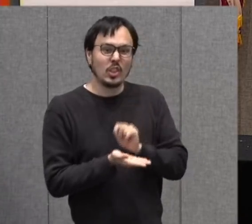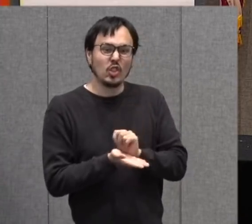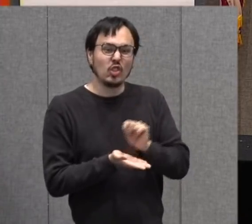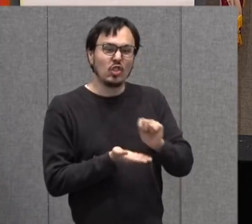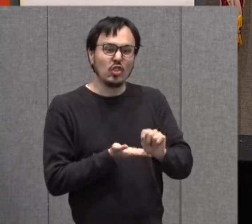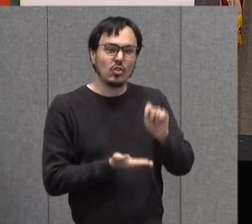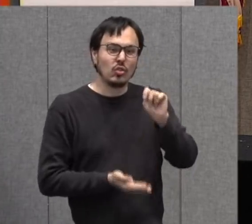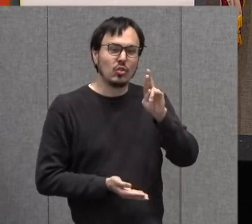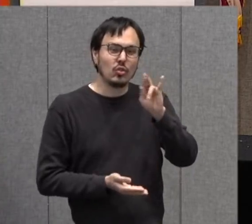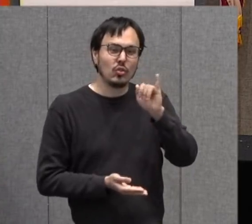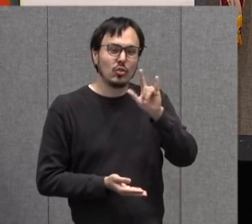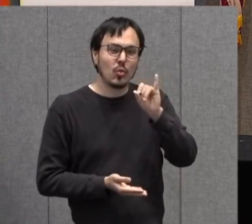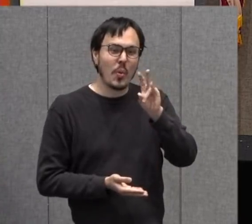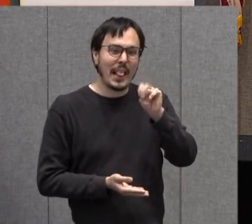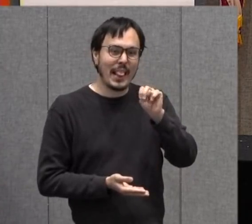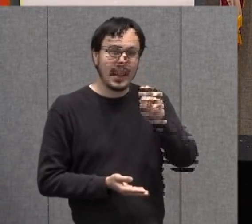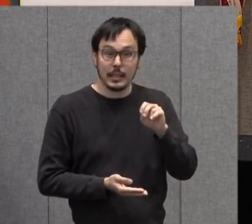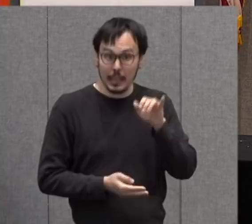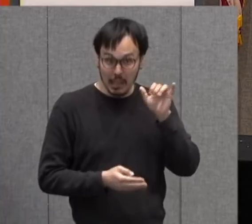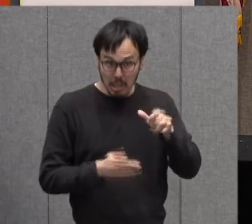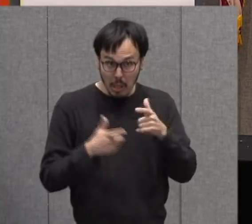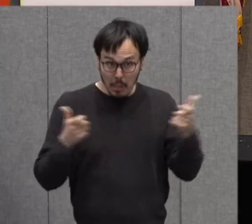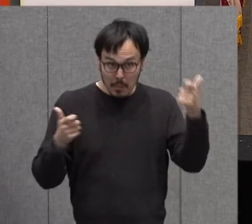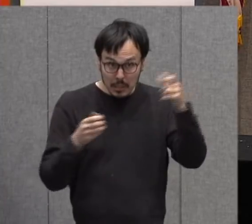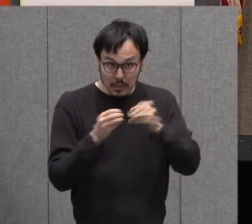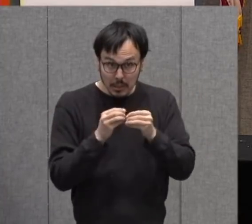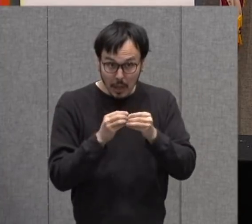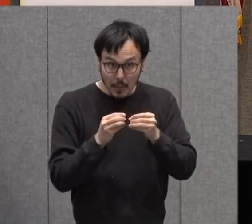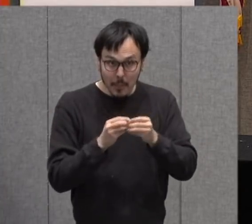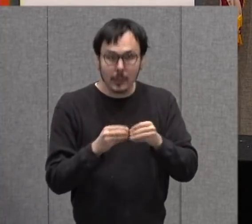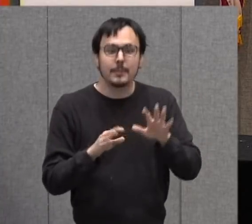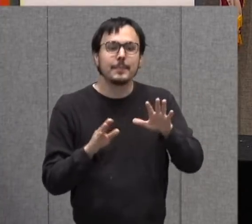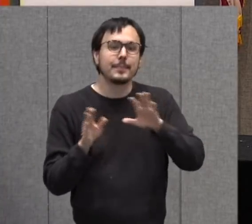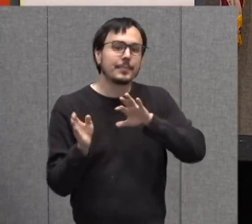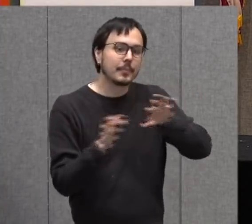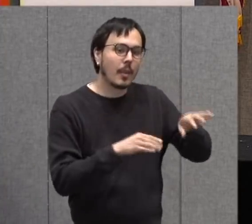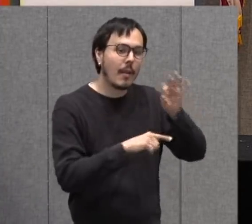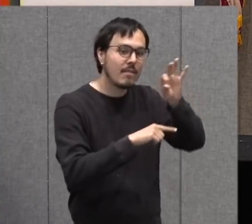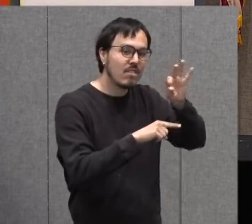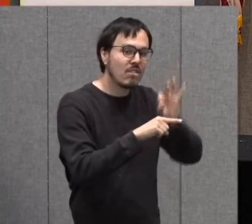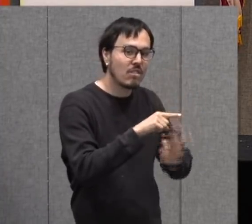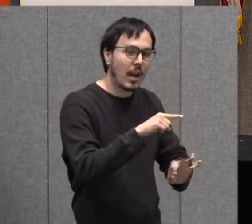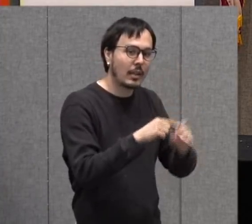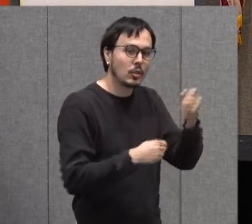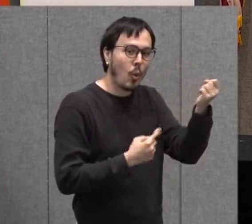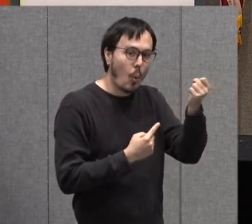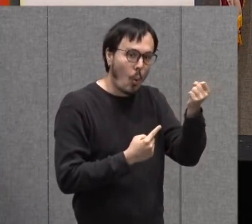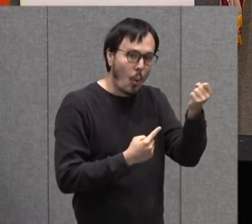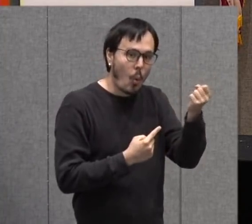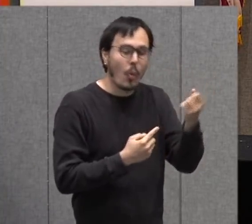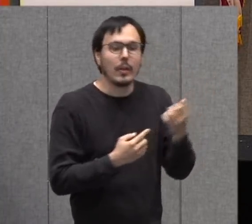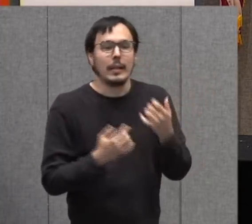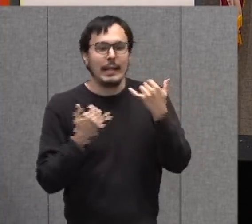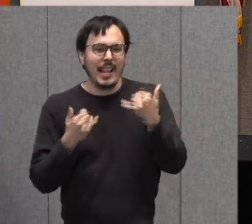We're gonna kind of shift gears from fractions now and we're gonna think about whole numbers but really large whole numbers.